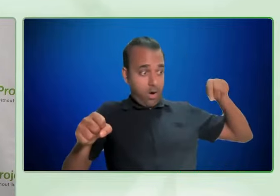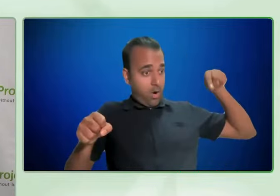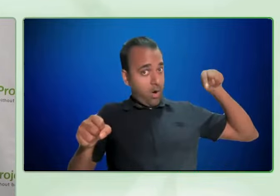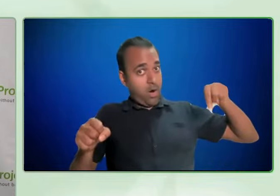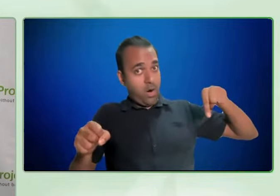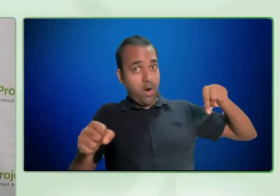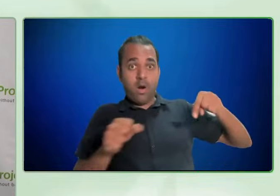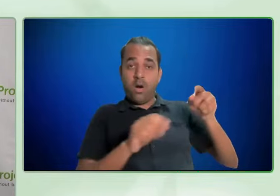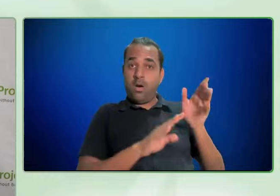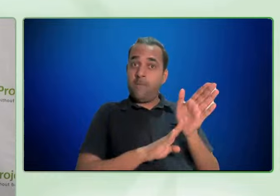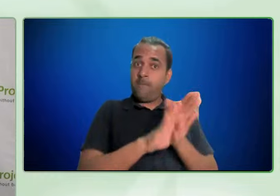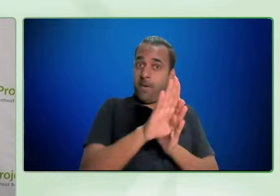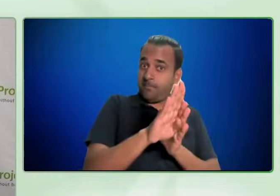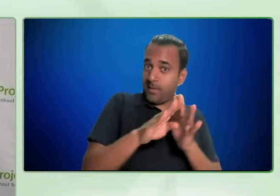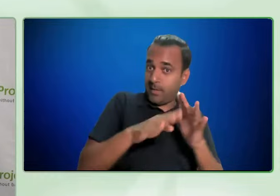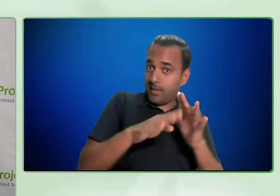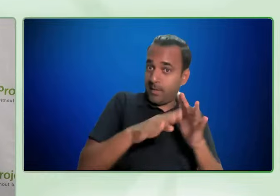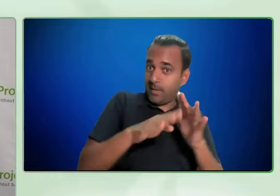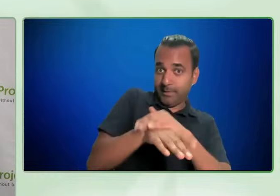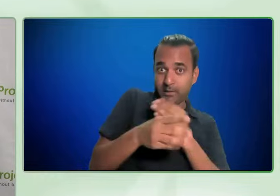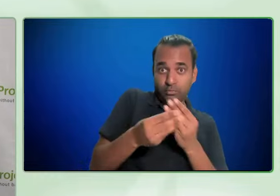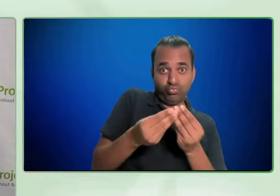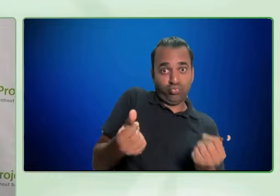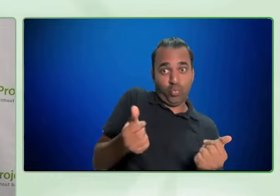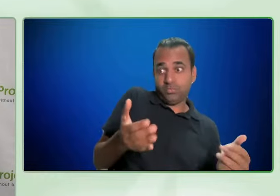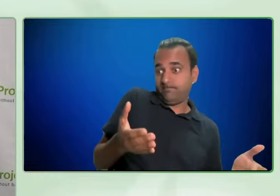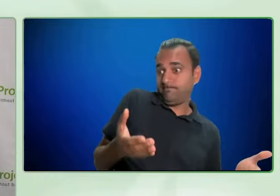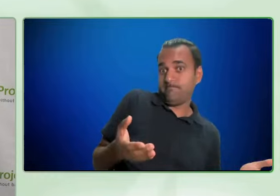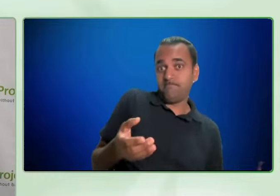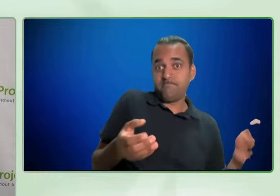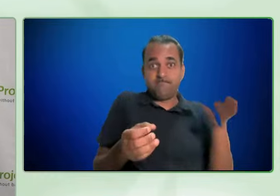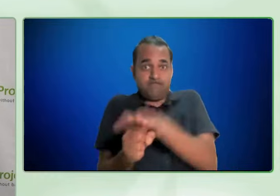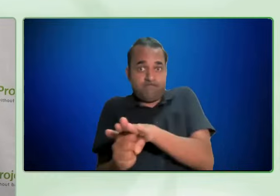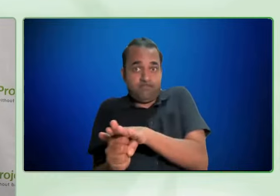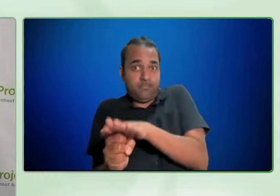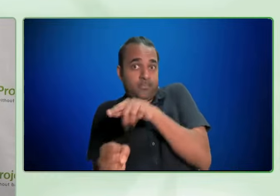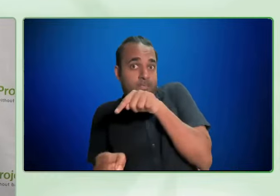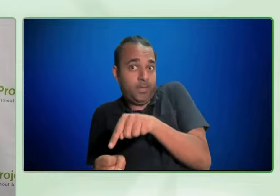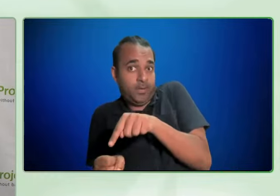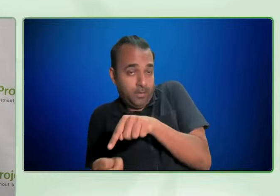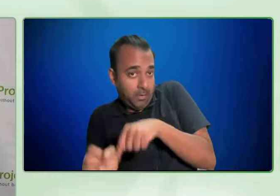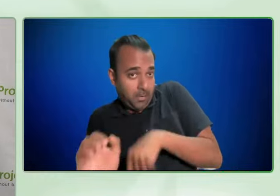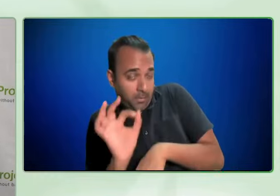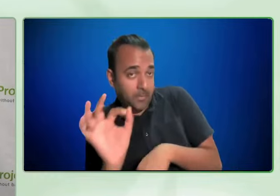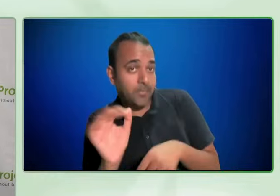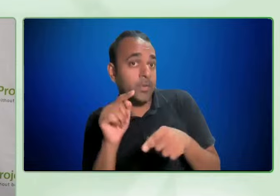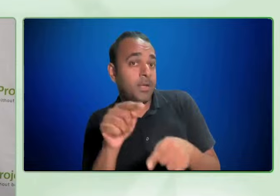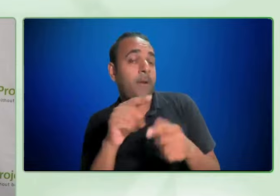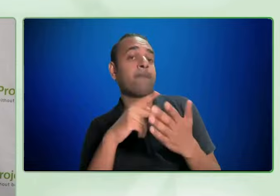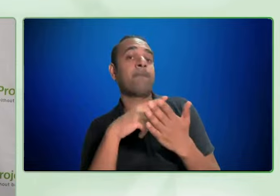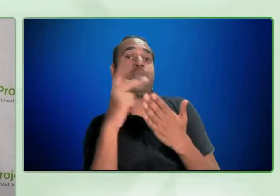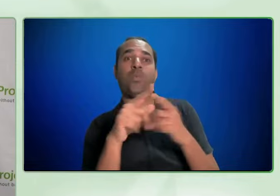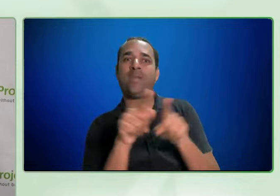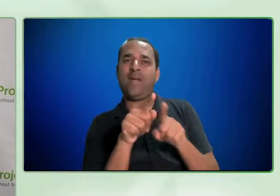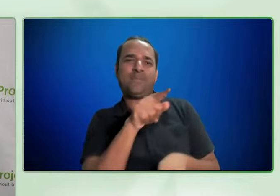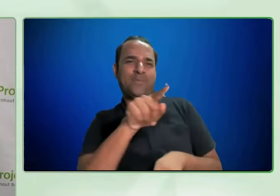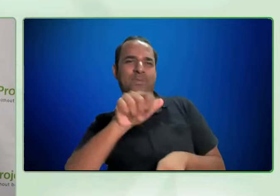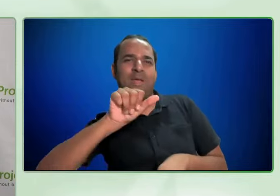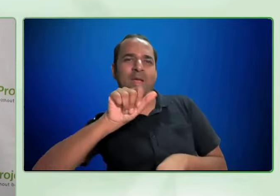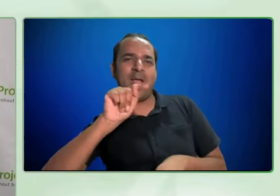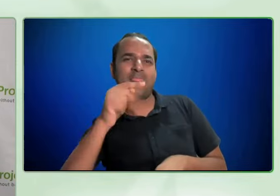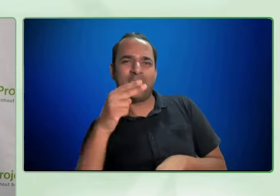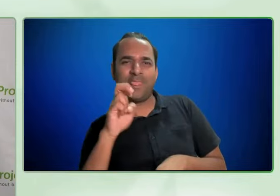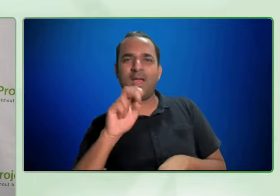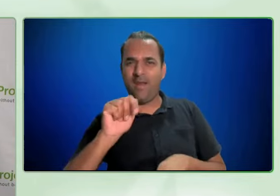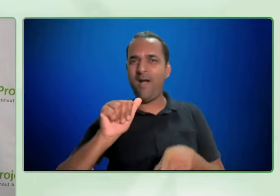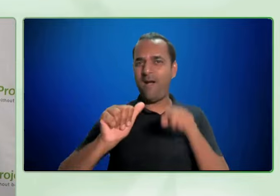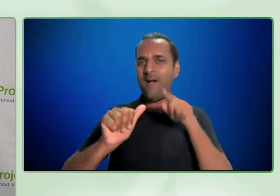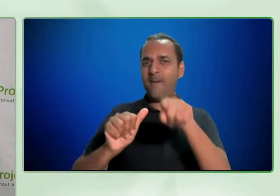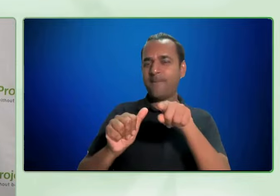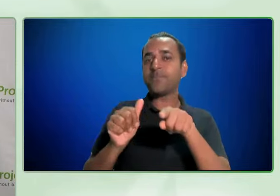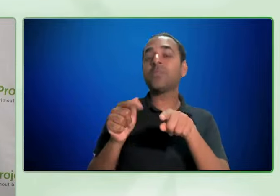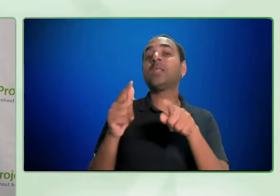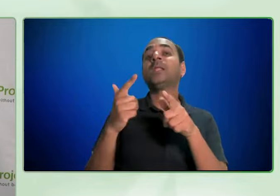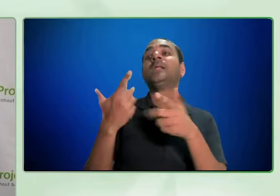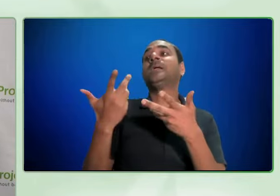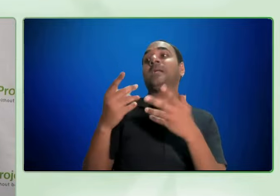Have you found anyone who is gravitating to an interest in climate issues?